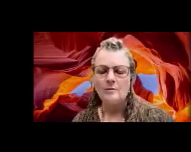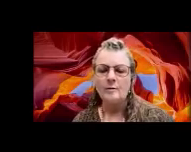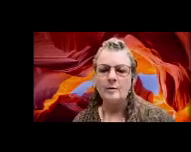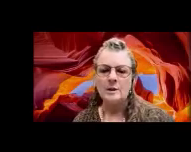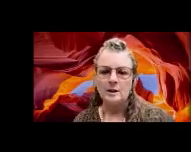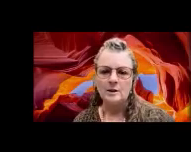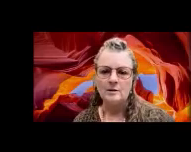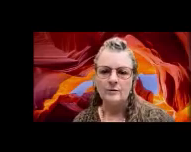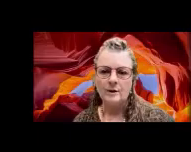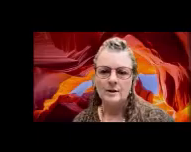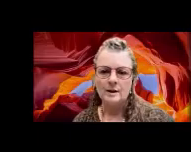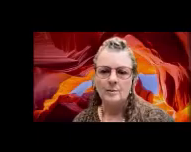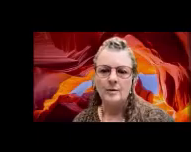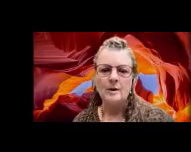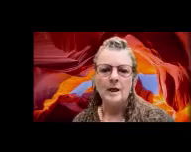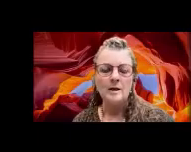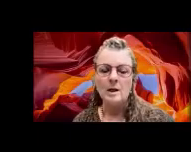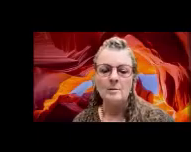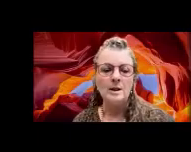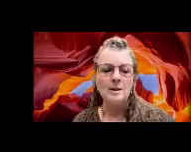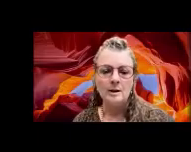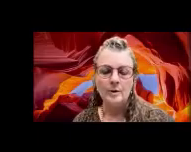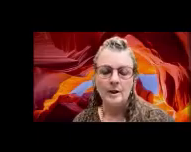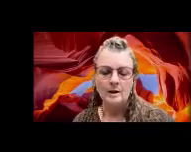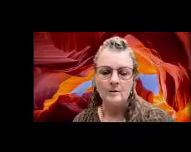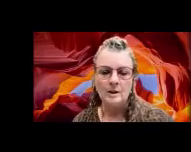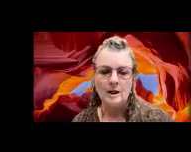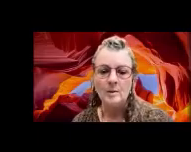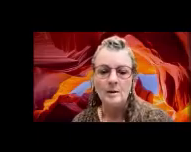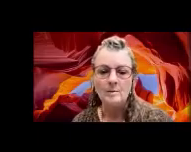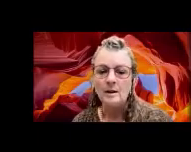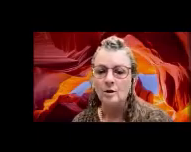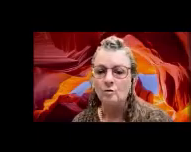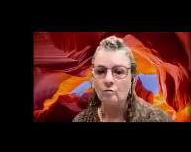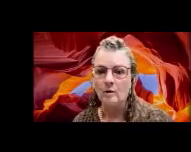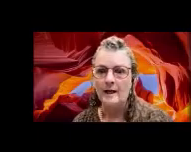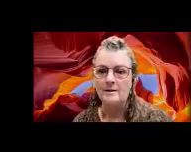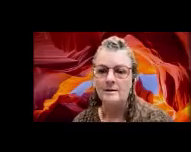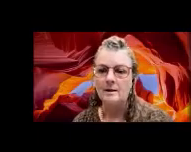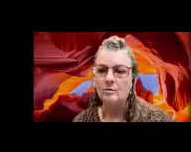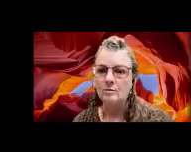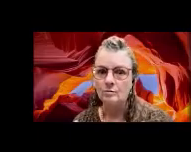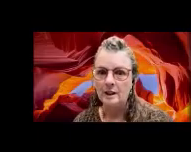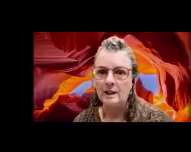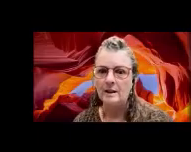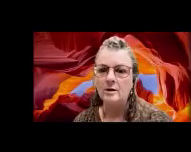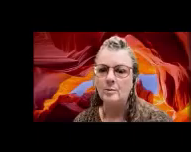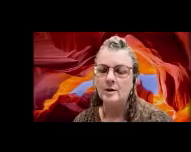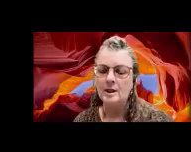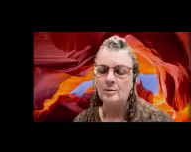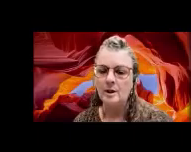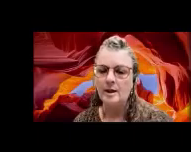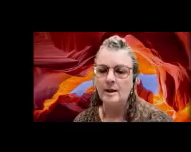from a rejection, for example, and it may be the same play every day. I mean, it may look great, really good pretend play.